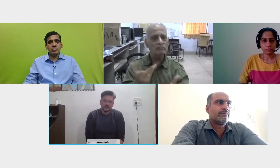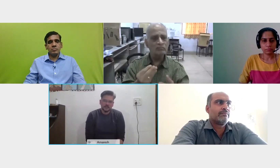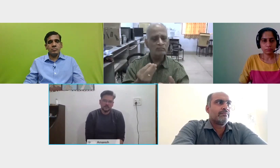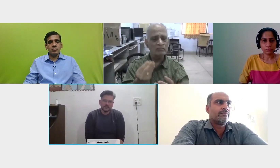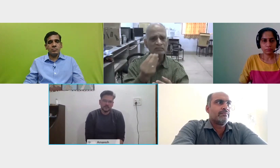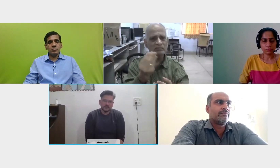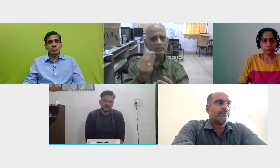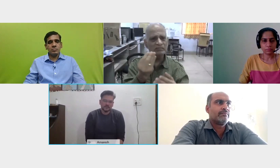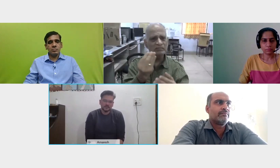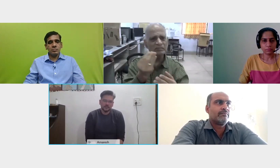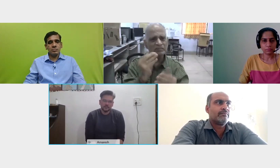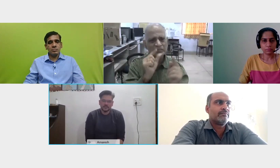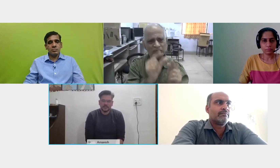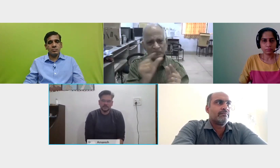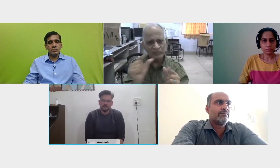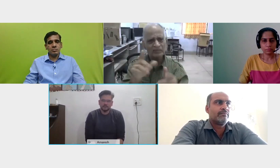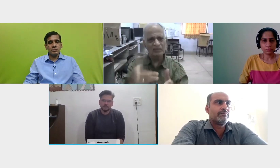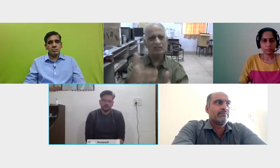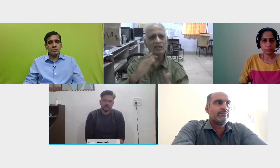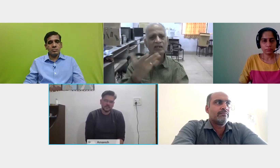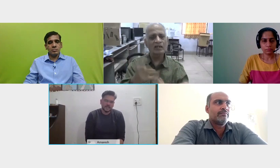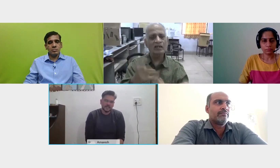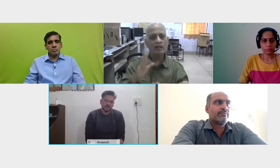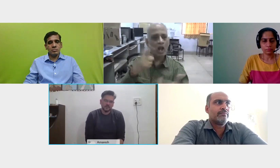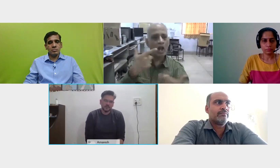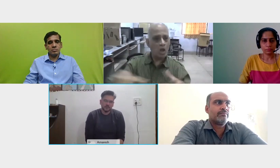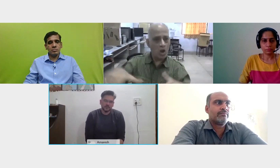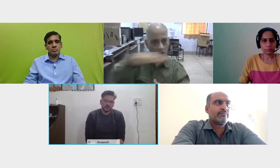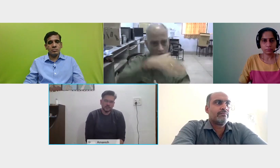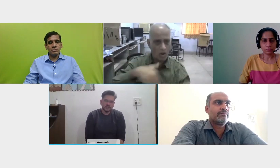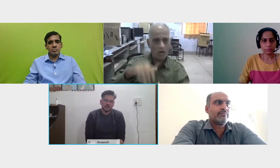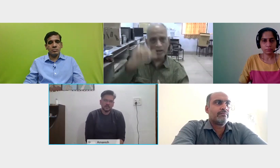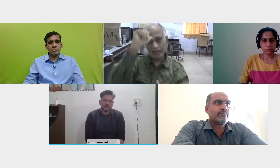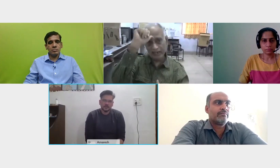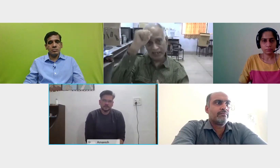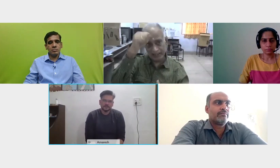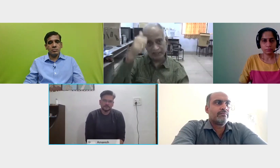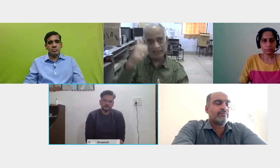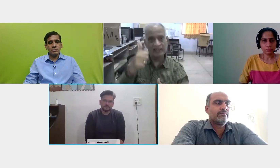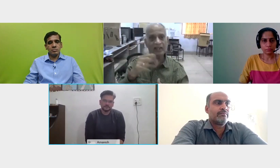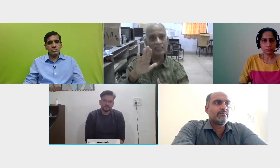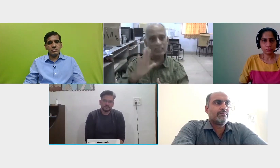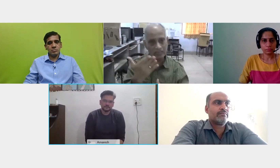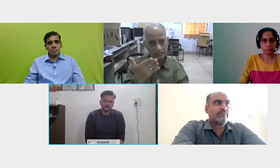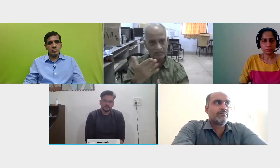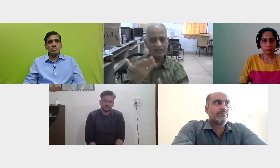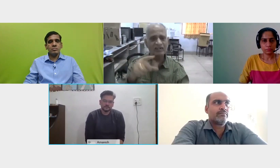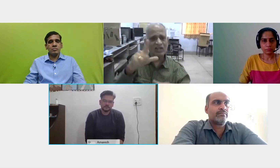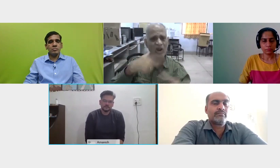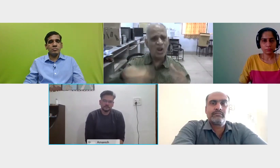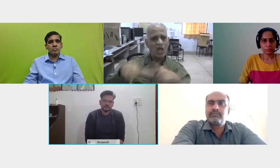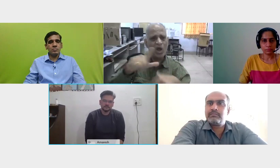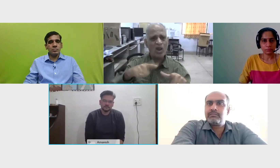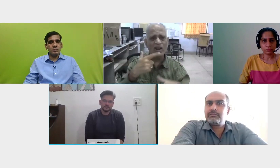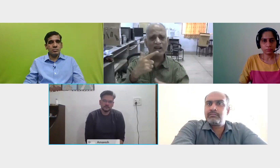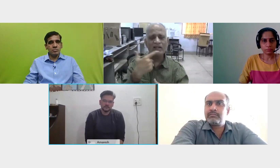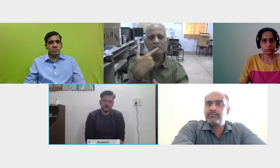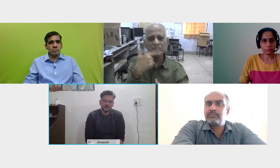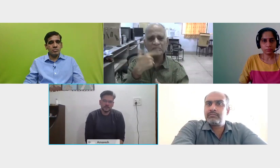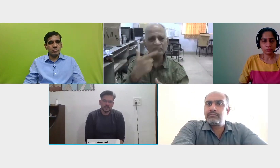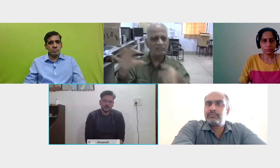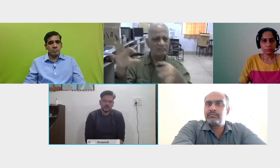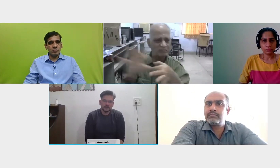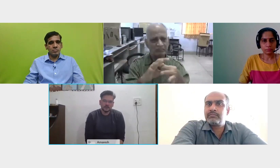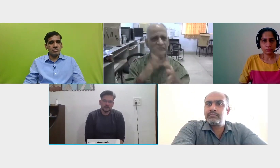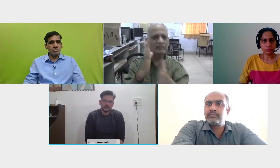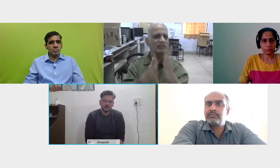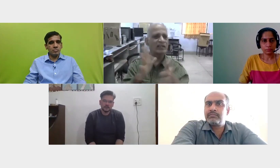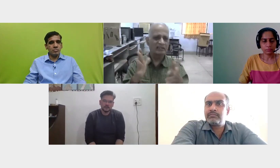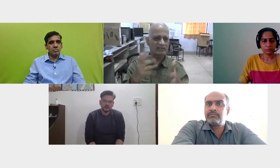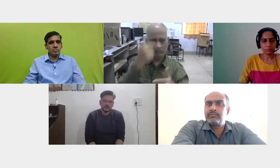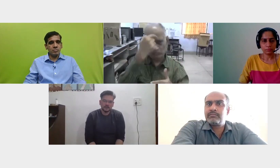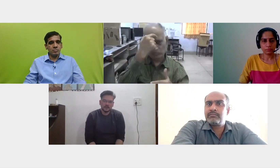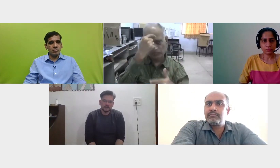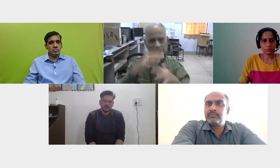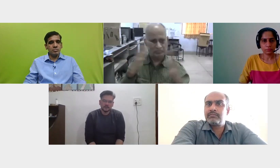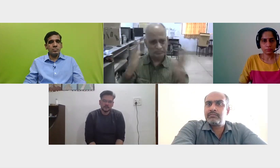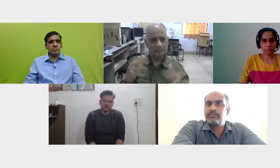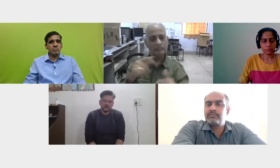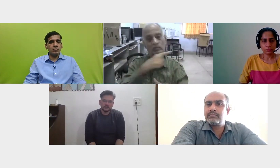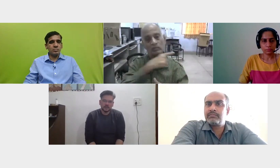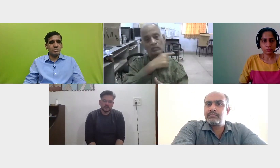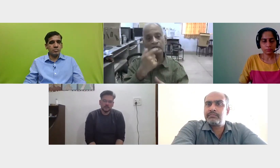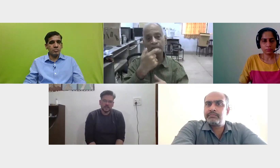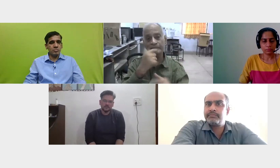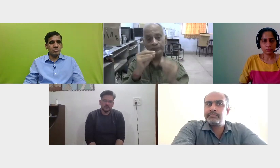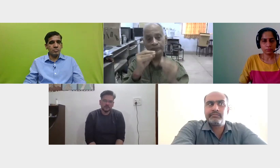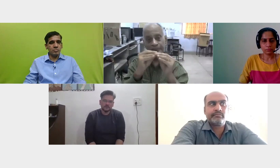to India they saw that there was not any proper sign language being used. So we have a lot